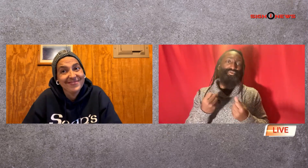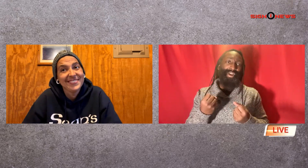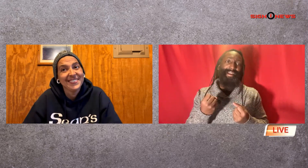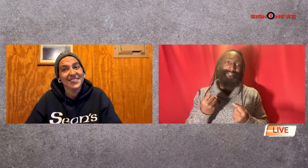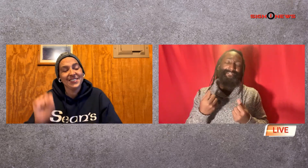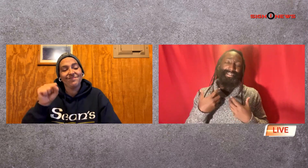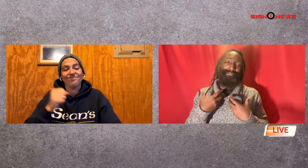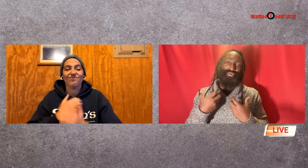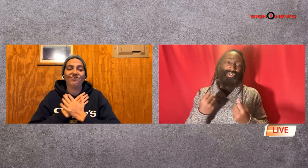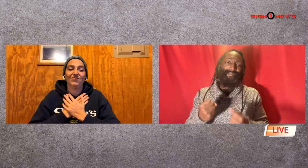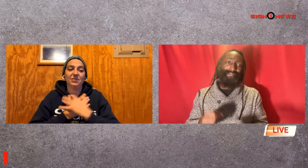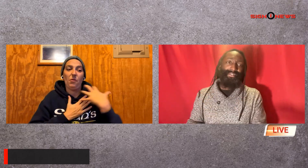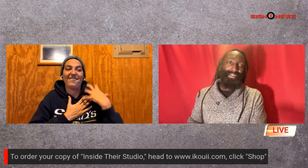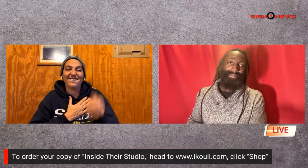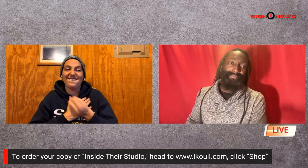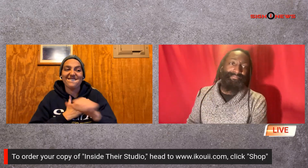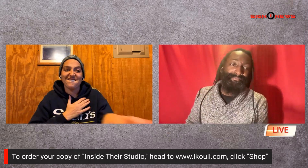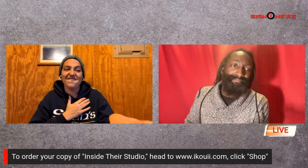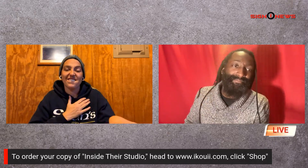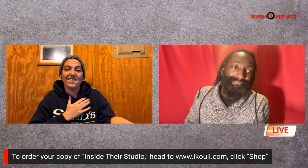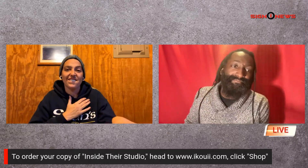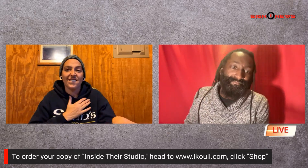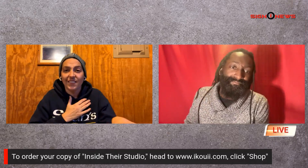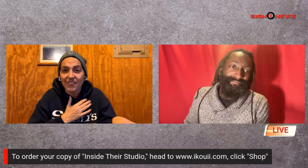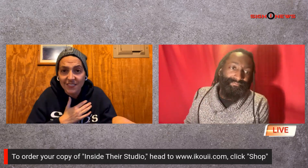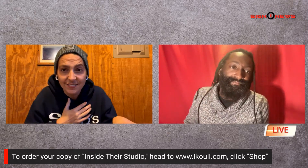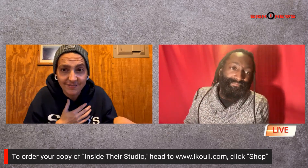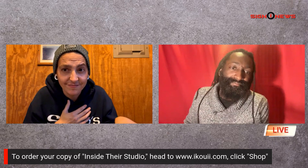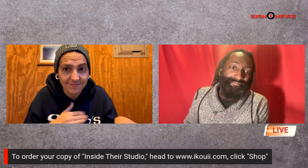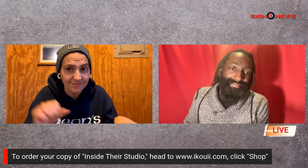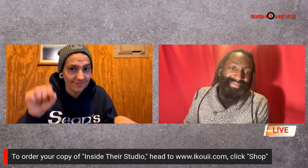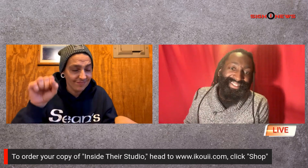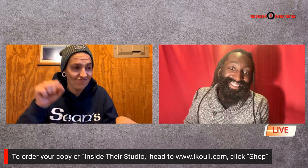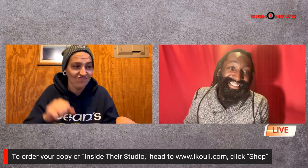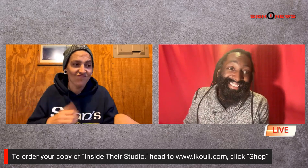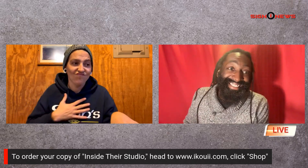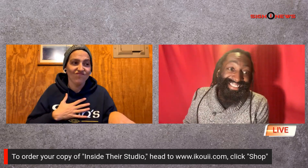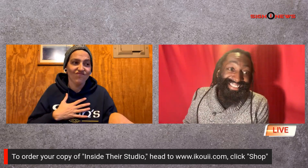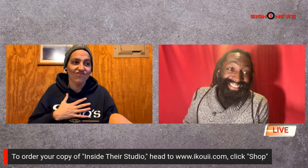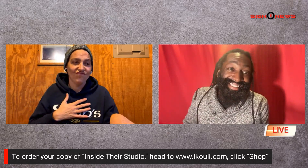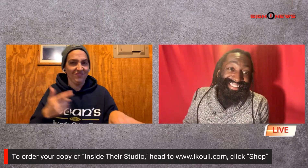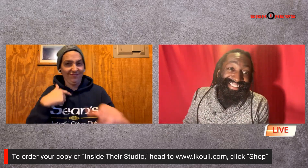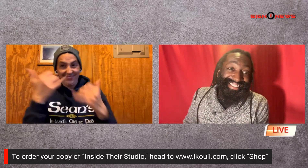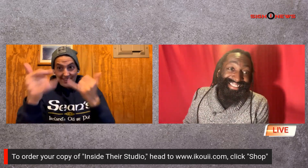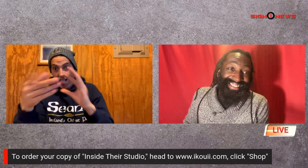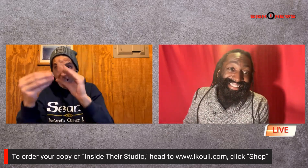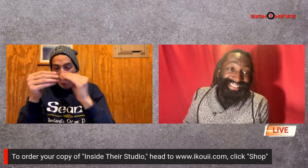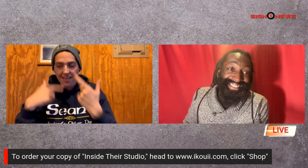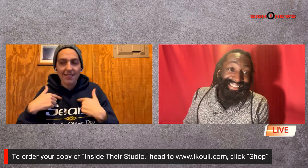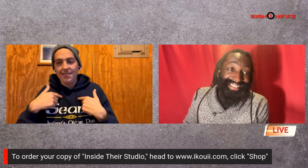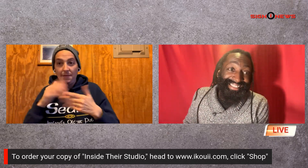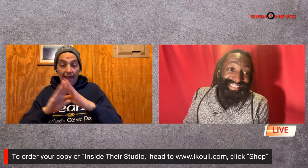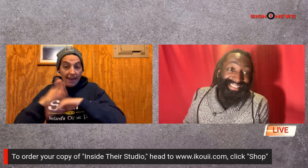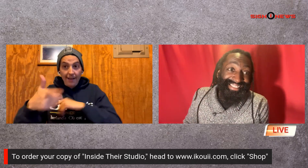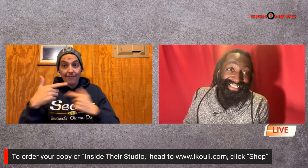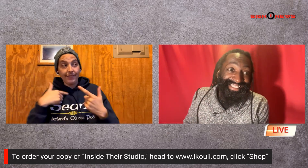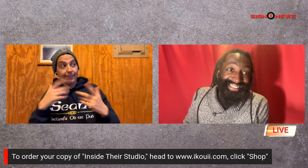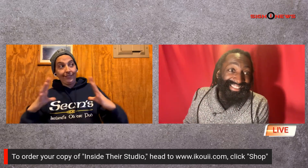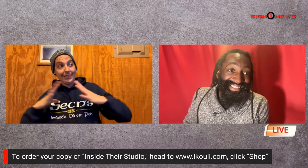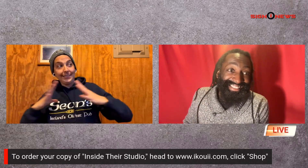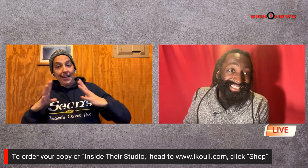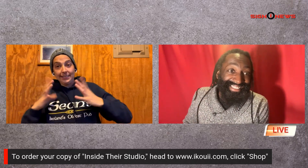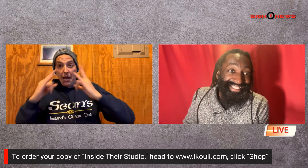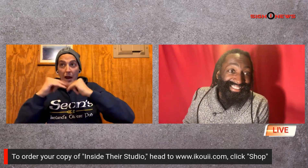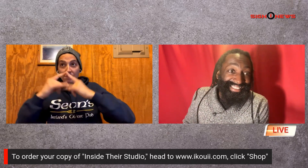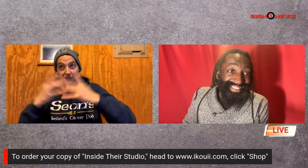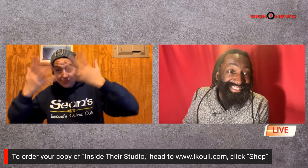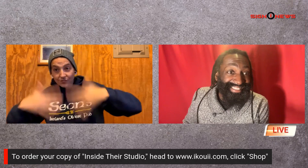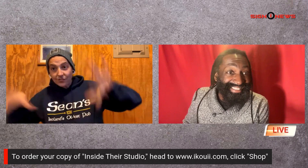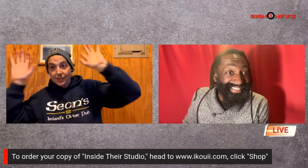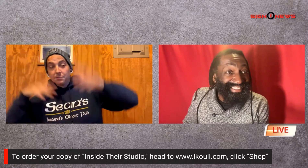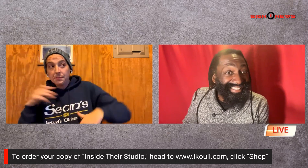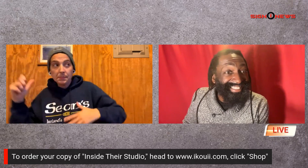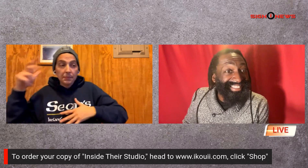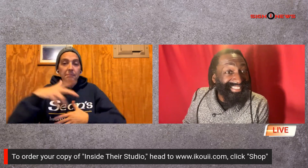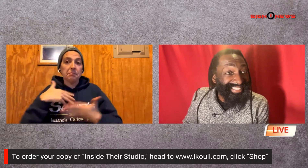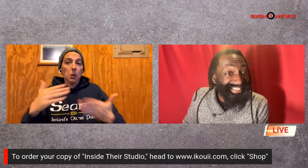project after I finished vacation I think I'm going